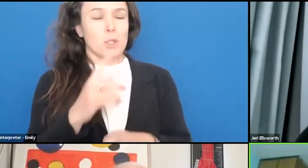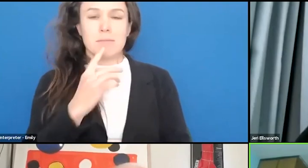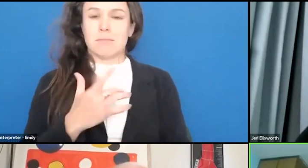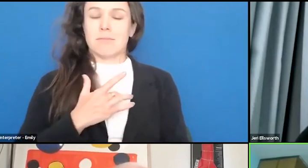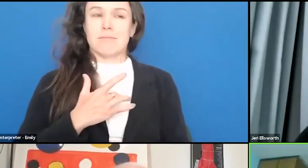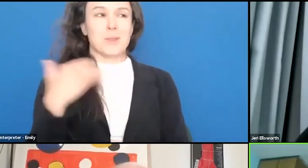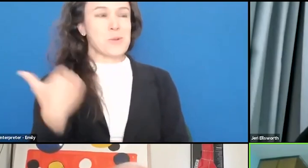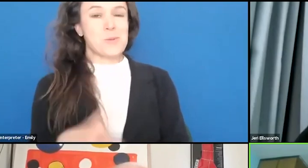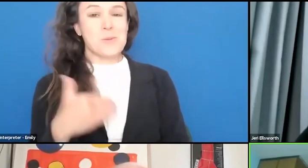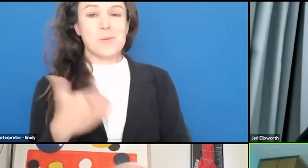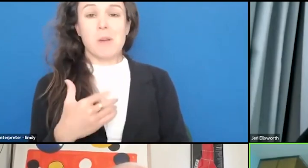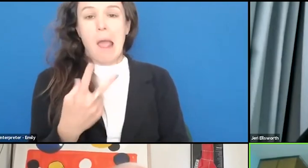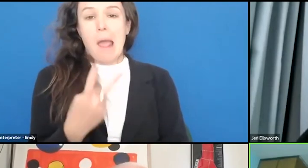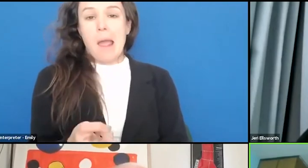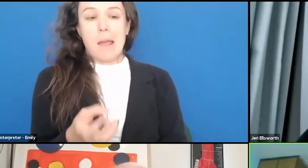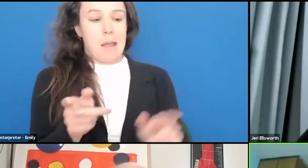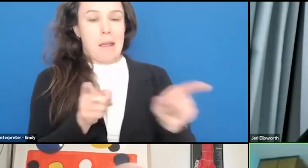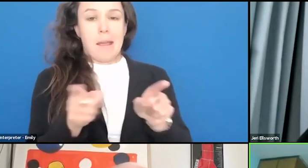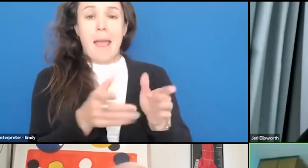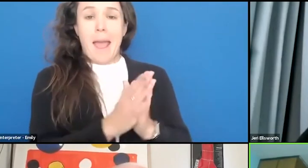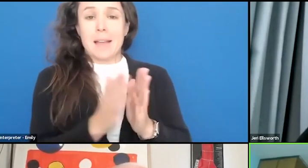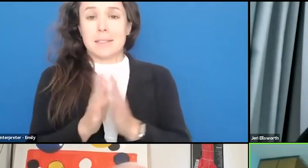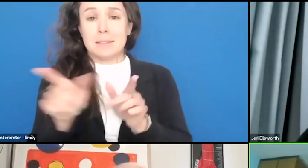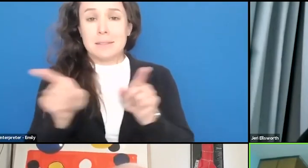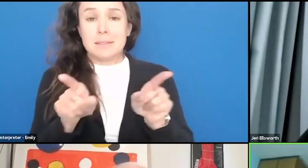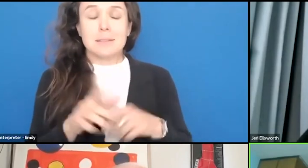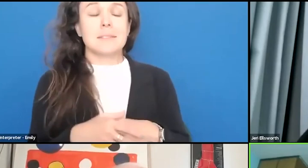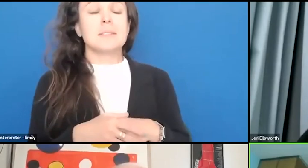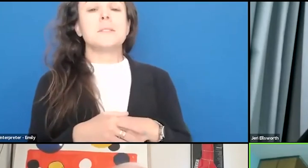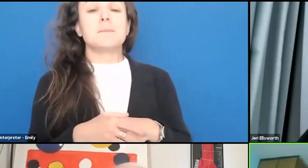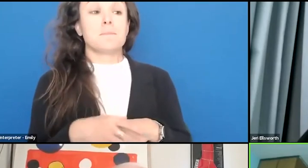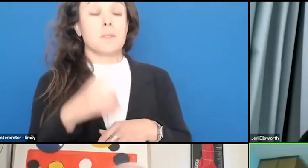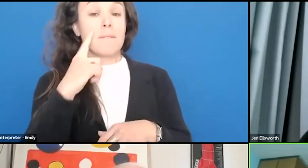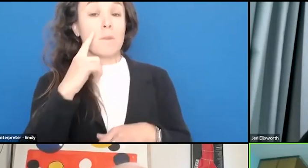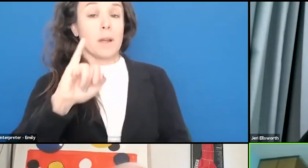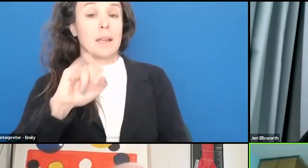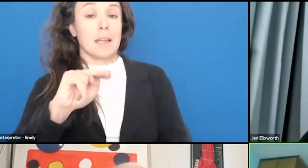guess I want to ask both of you to begin with my first thing is, in input and output devices this